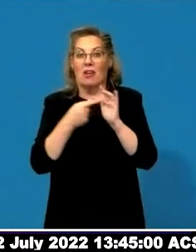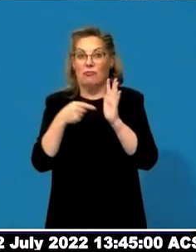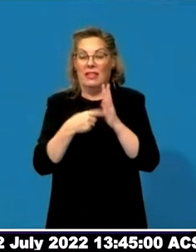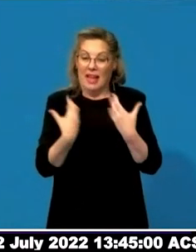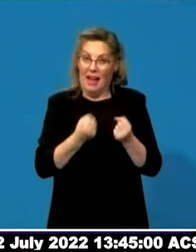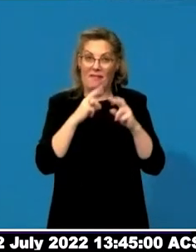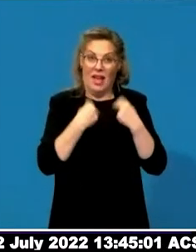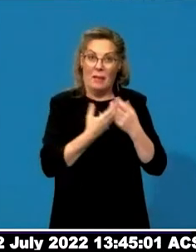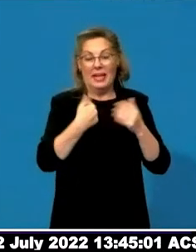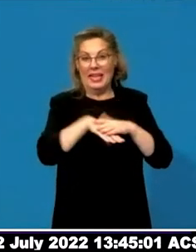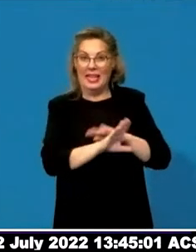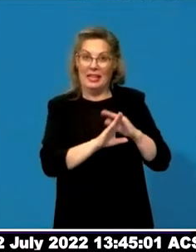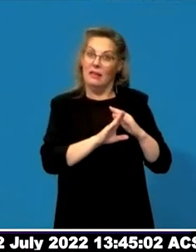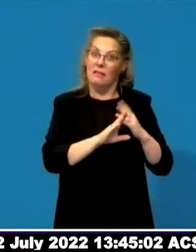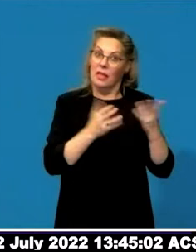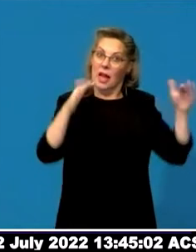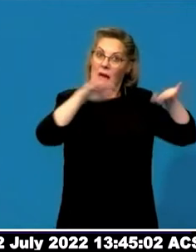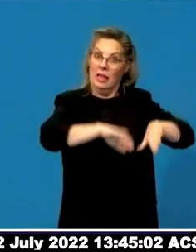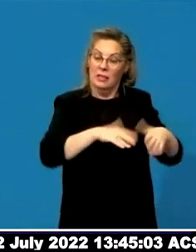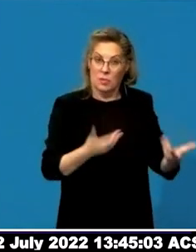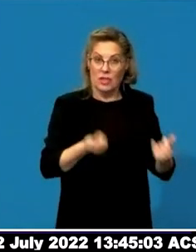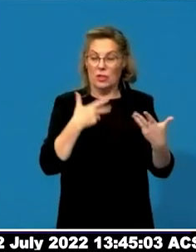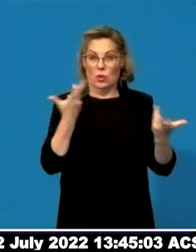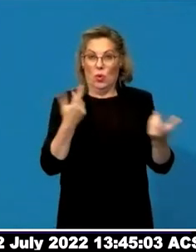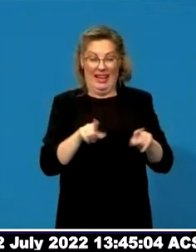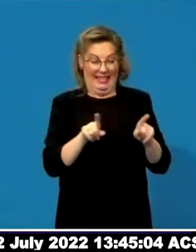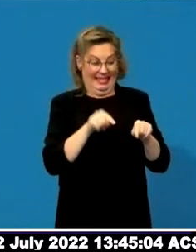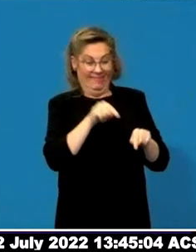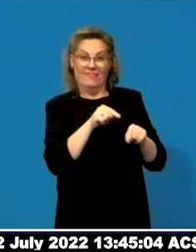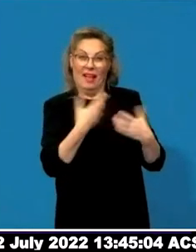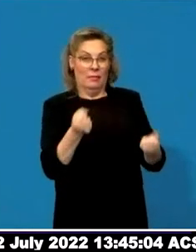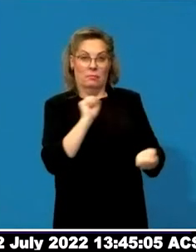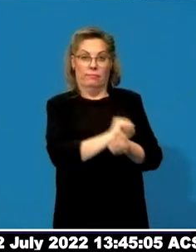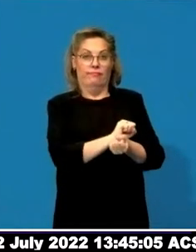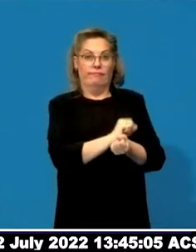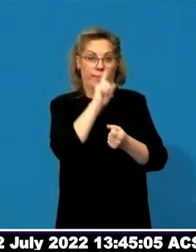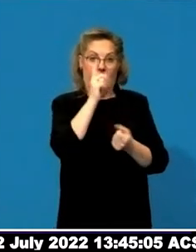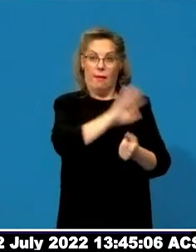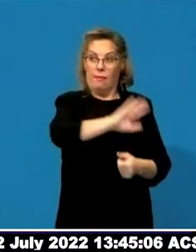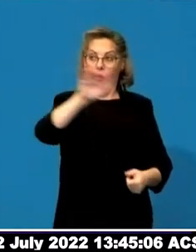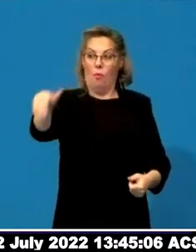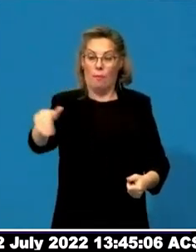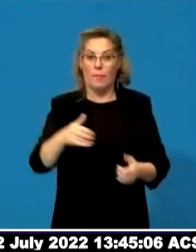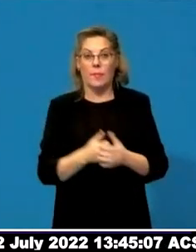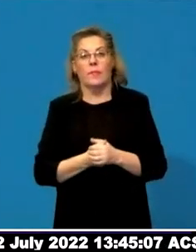So she might want to talk to this a little bit. MS McMAHON: Margaret, for people who are not living on NPY lands